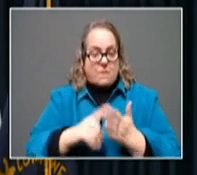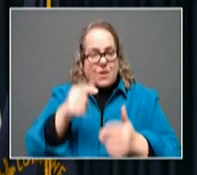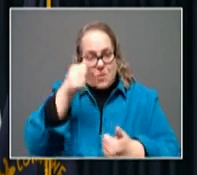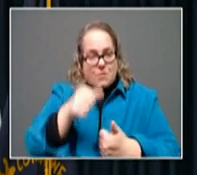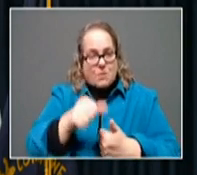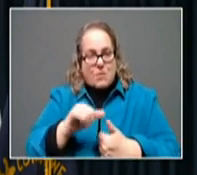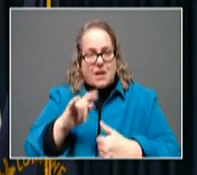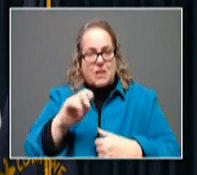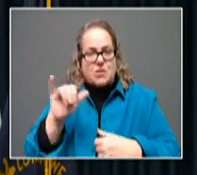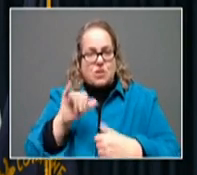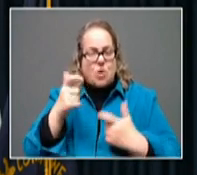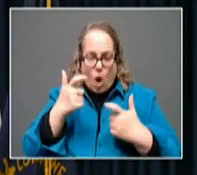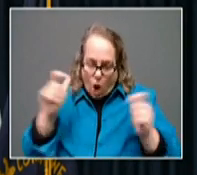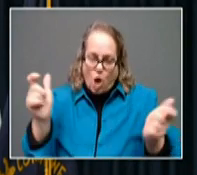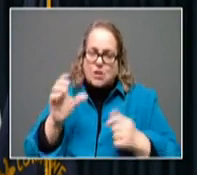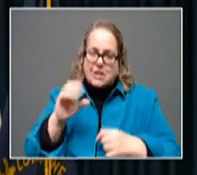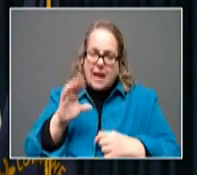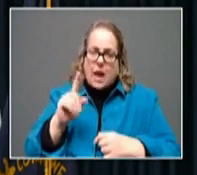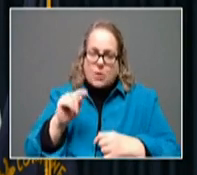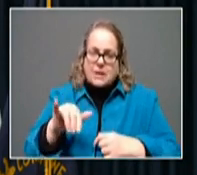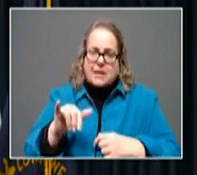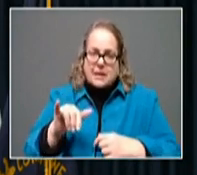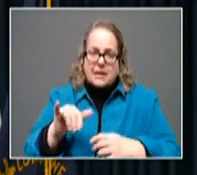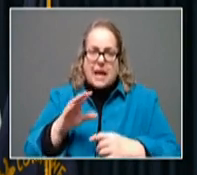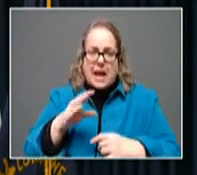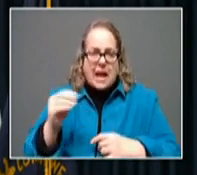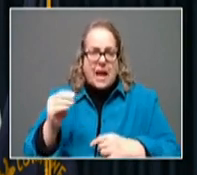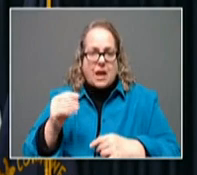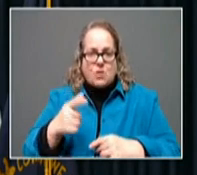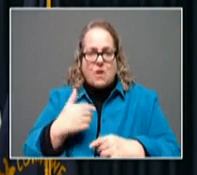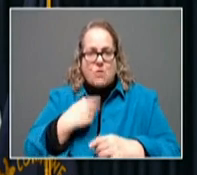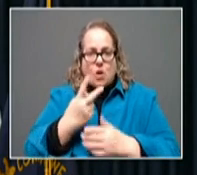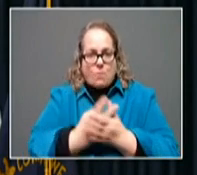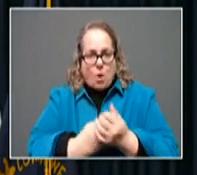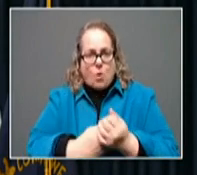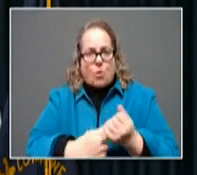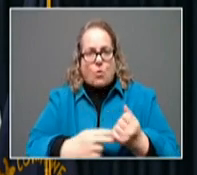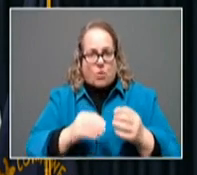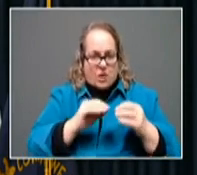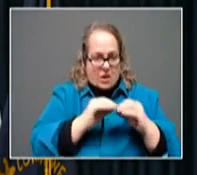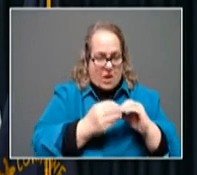county. Um and you've got both the numerator and a denominator when you're